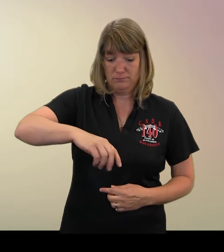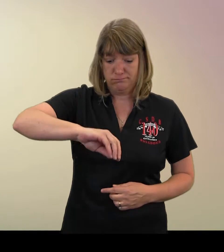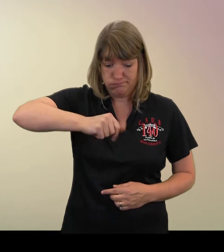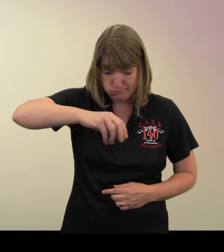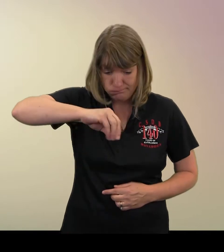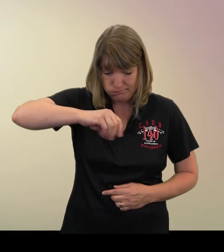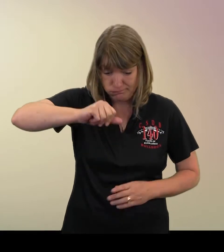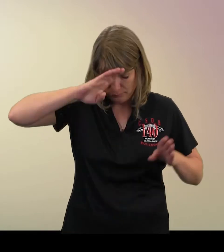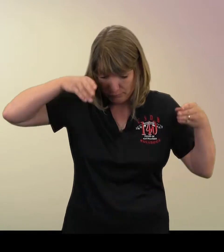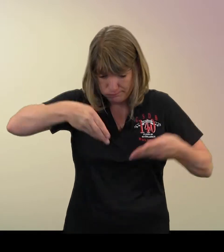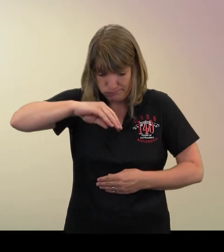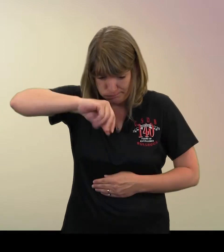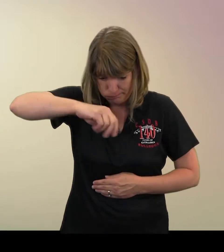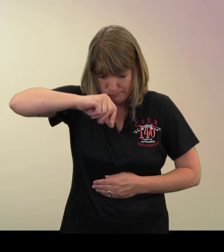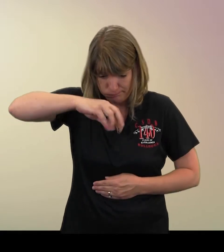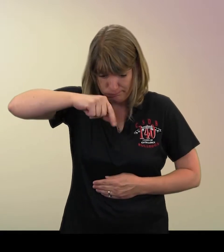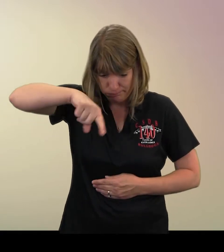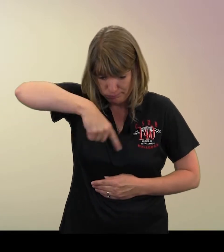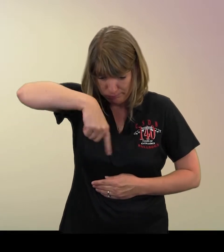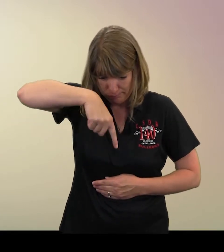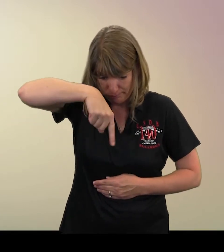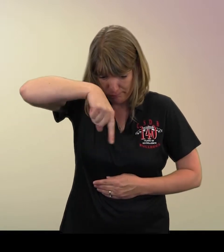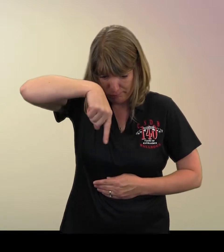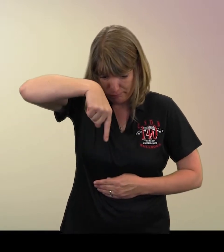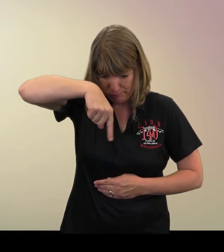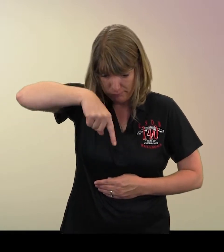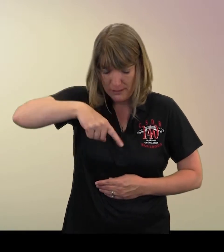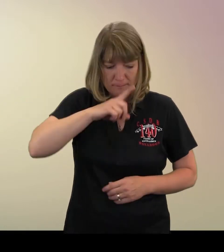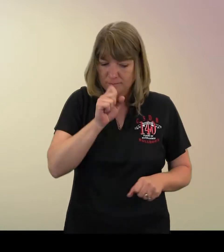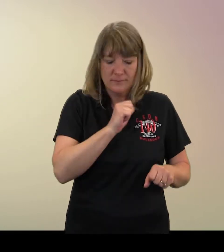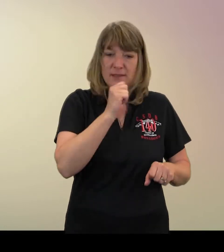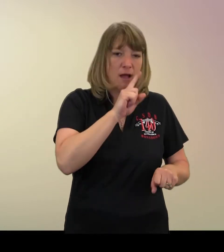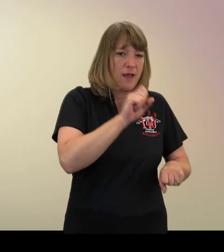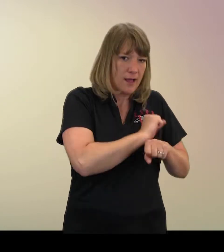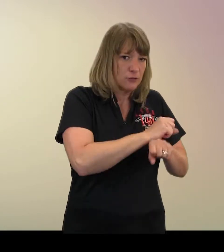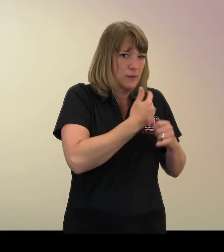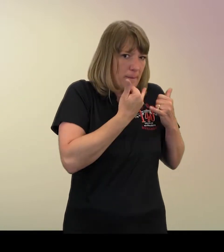and being very focused on the spinning or the part of the object, rather than playing with the object